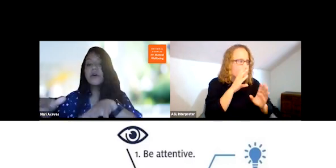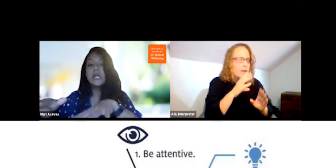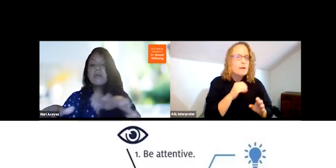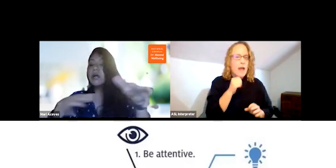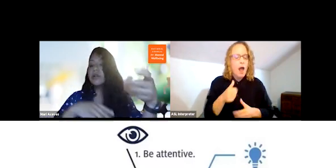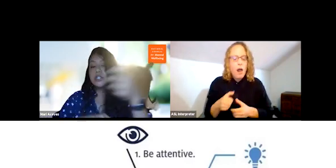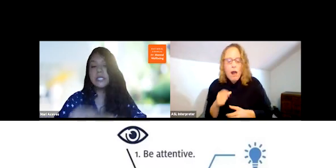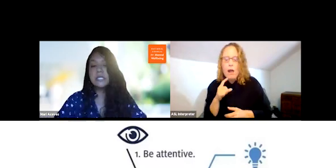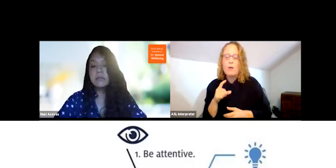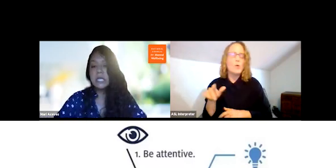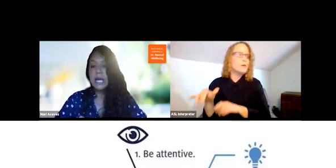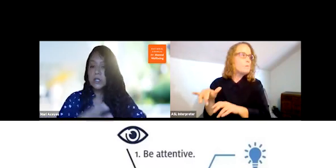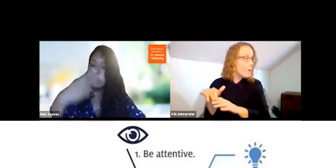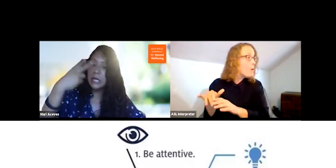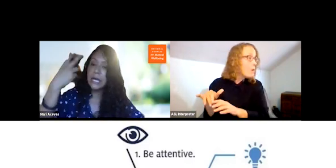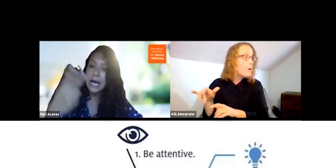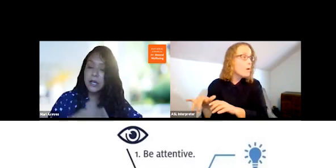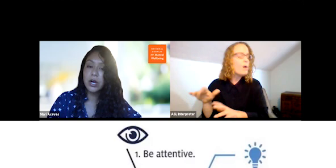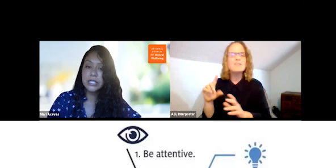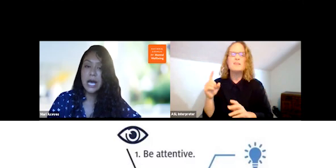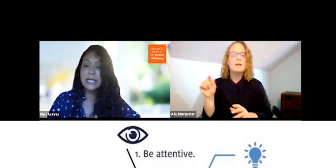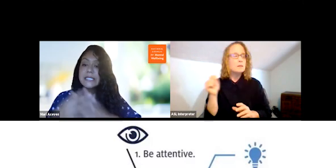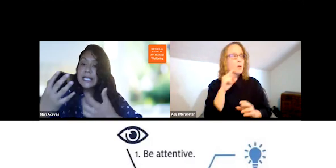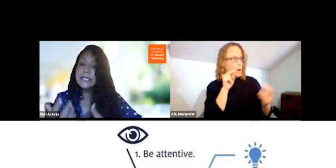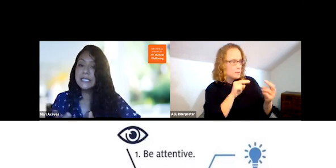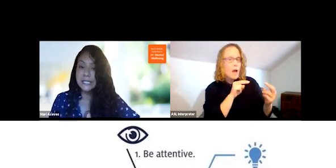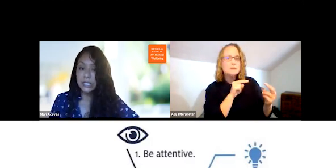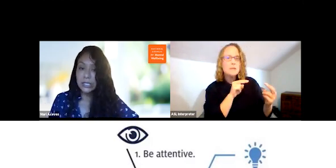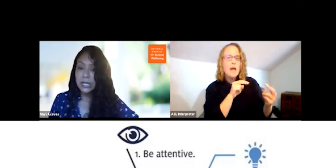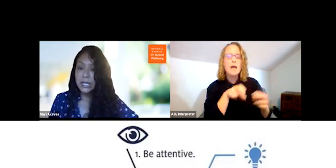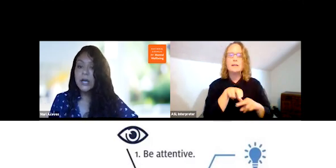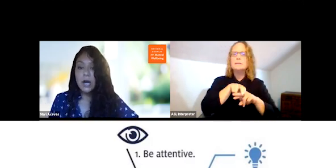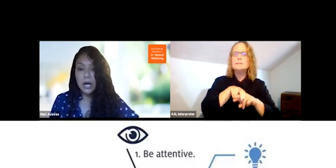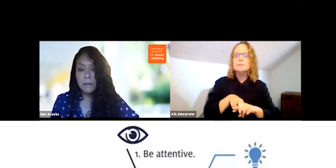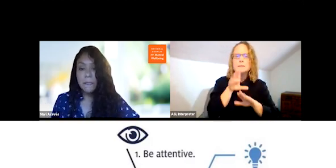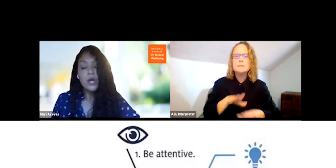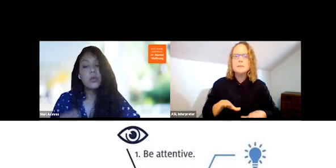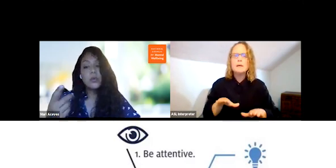And here we have the seven key active listening skills, number one, being attentive,